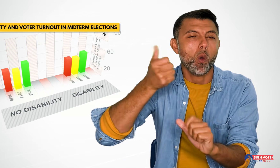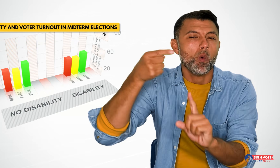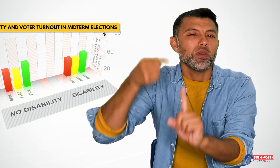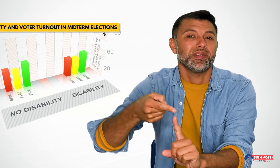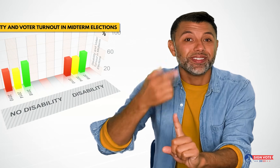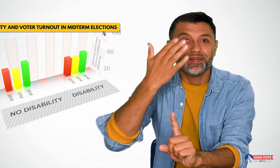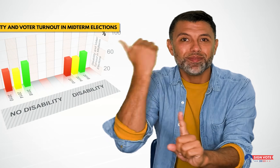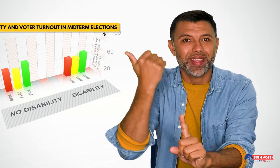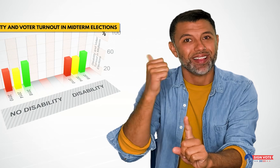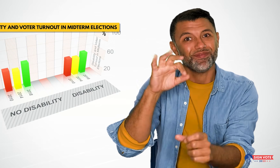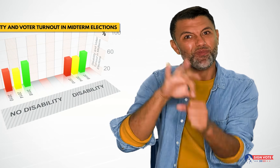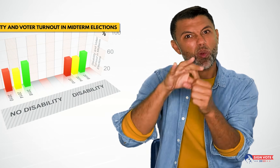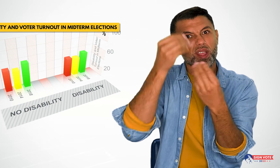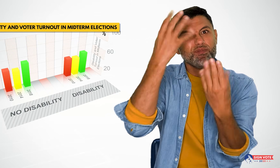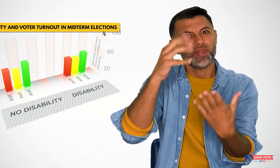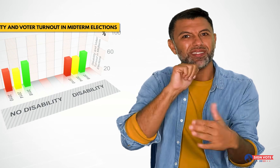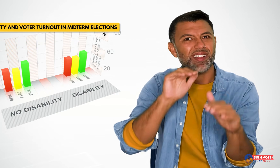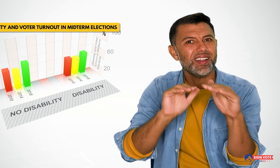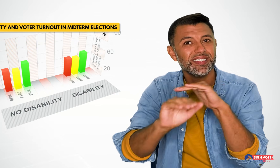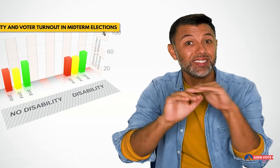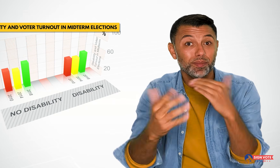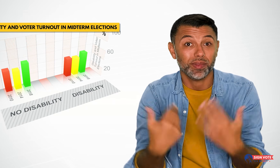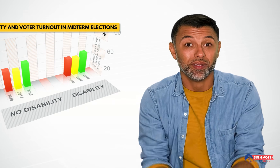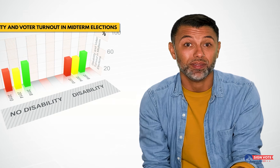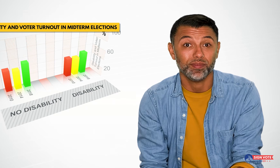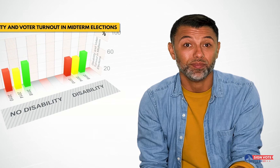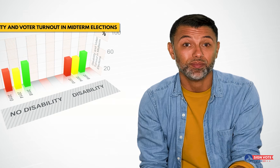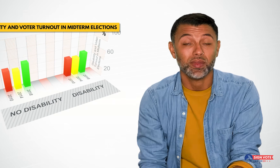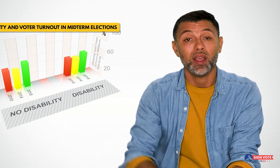It was mostly because voting information wasn't accessible.